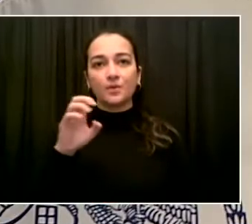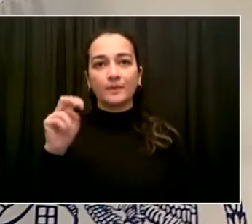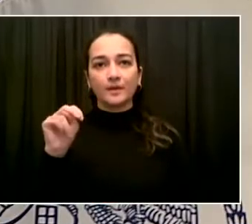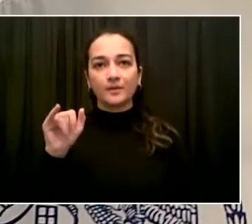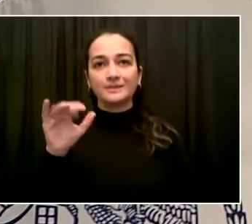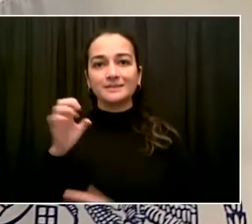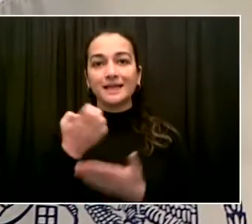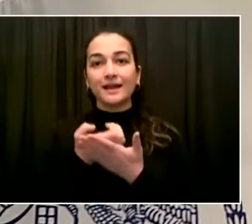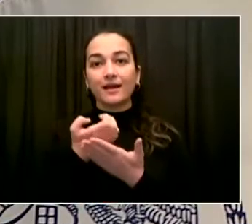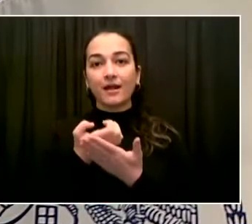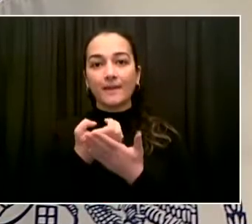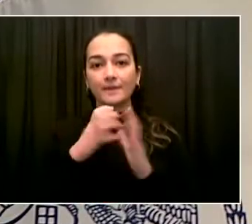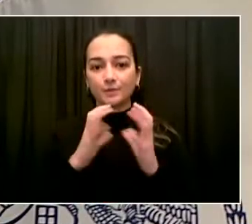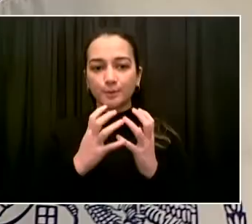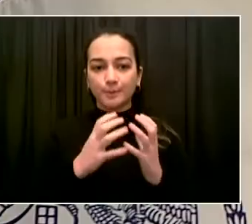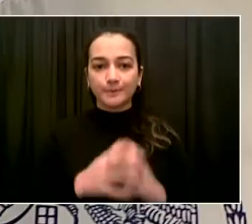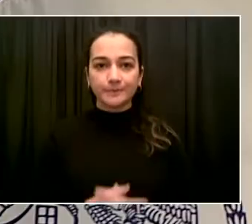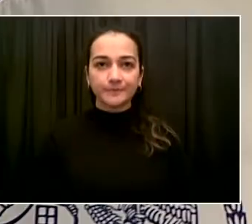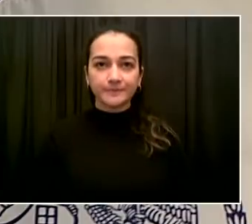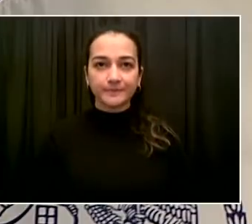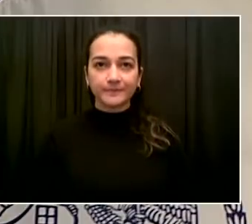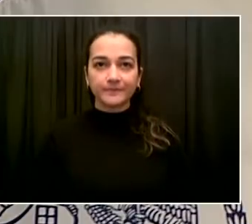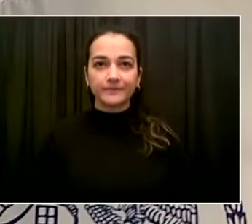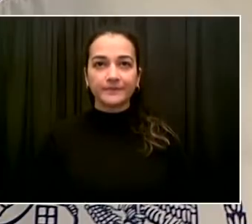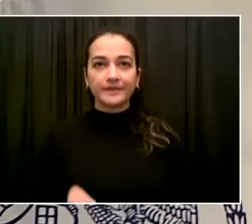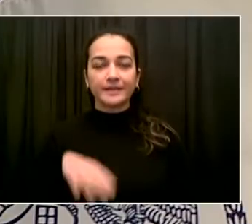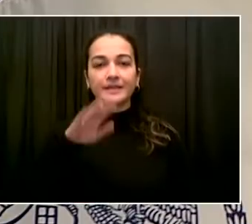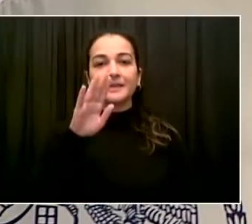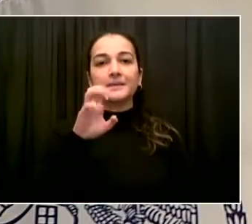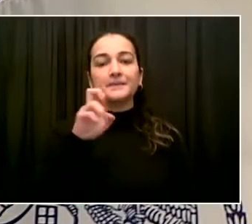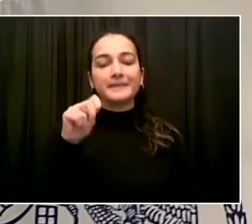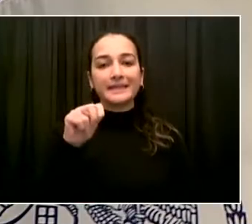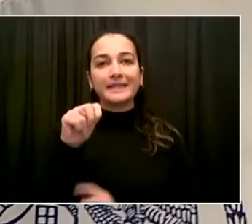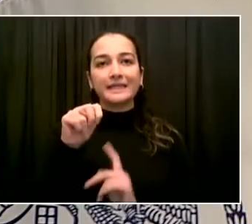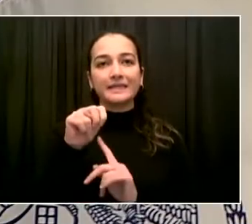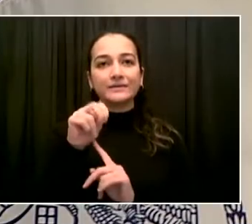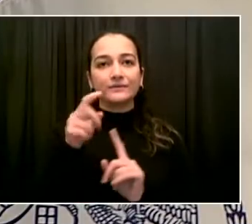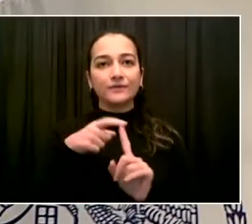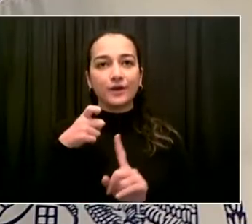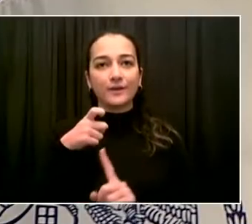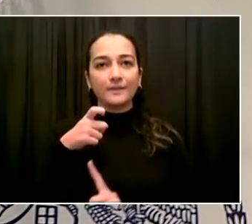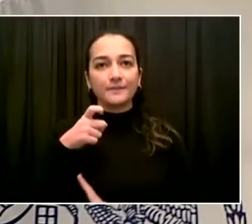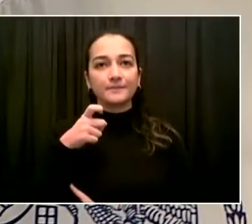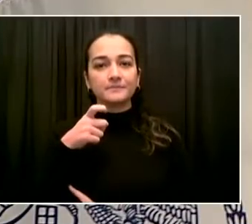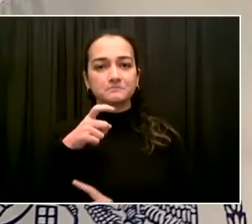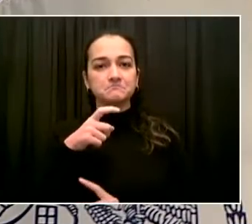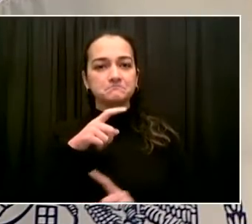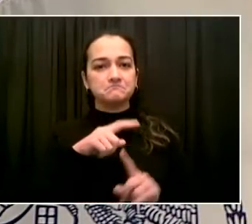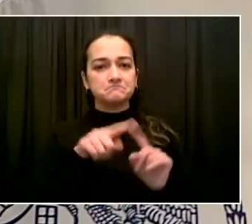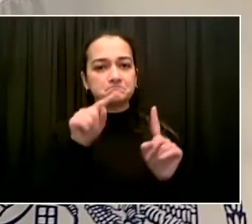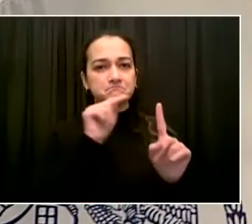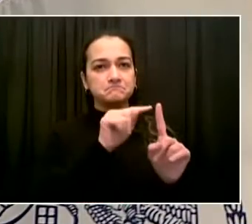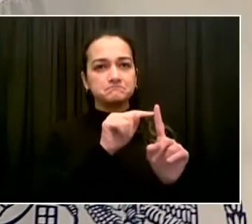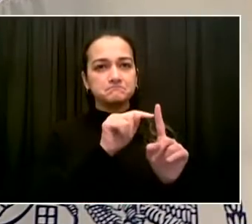PRESIDENT AND CEO NYC ECONOMIC DEVELOPMENT CORPORATION,